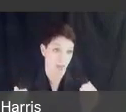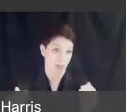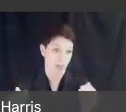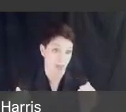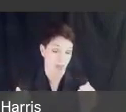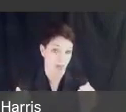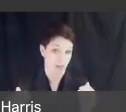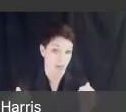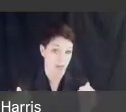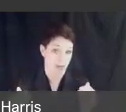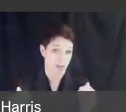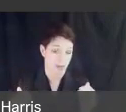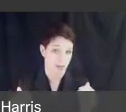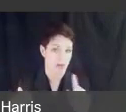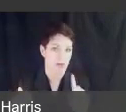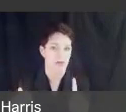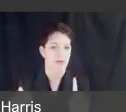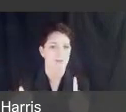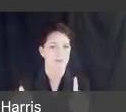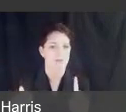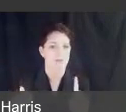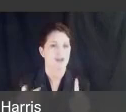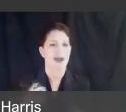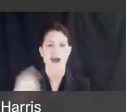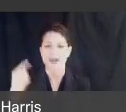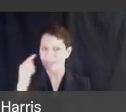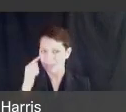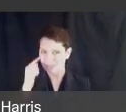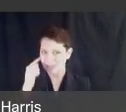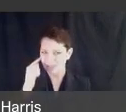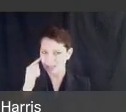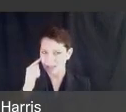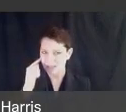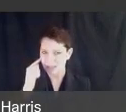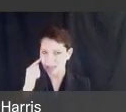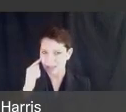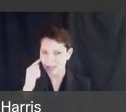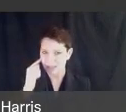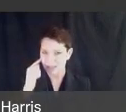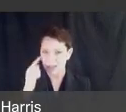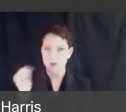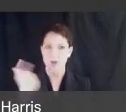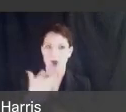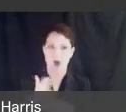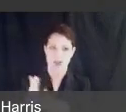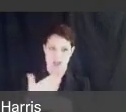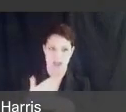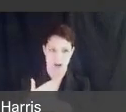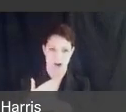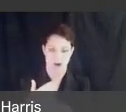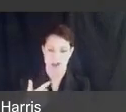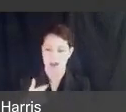[Commissioner Arkoosh] Well...I think that, I think we all share, and I don't want to speak for the Governor or for the Department